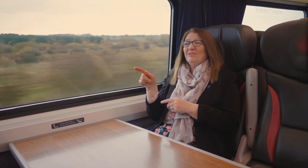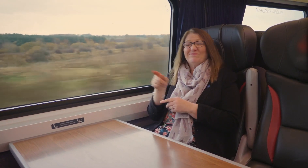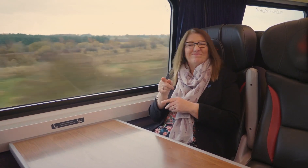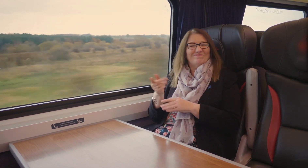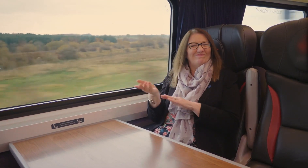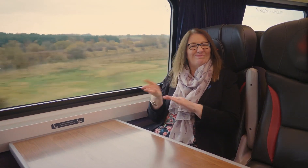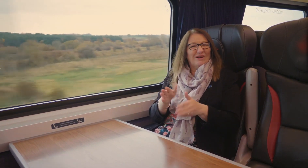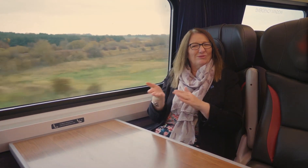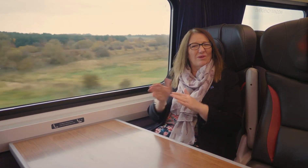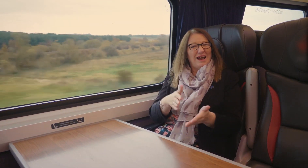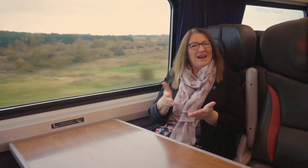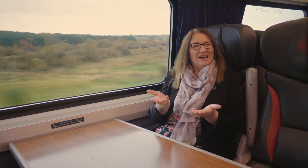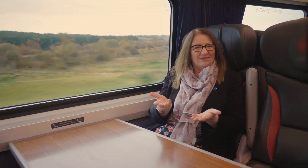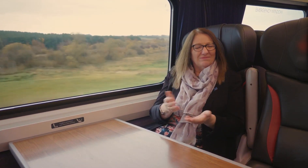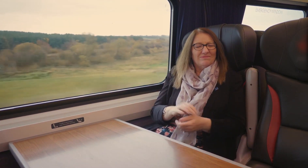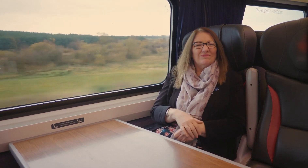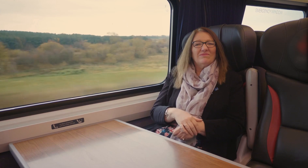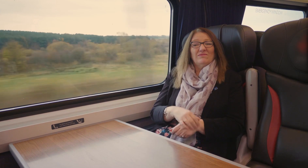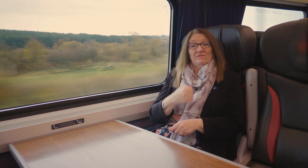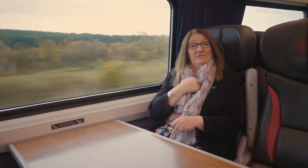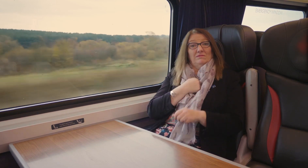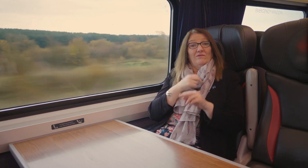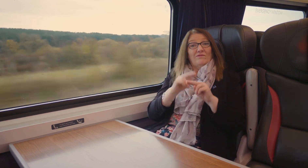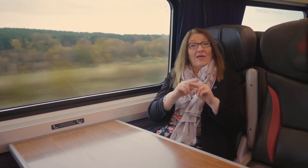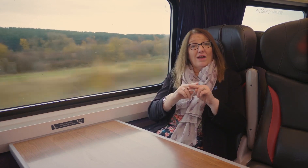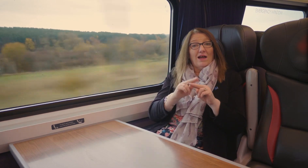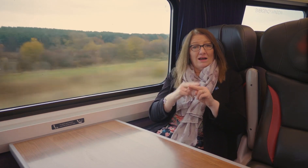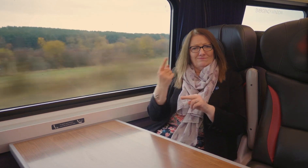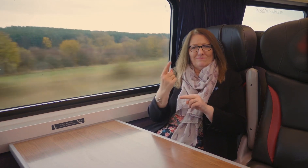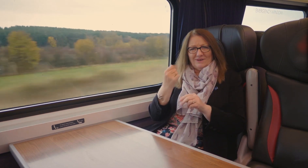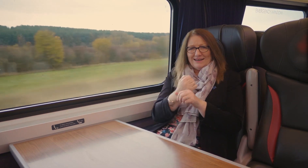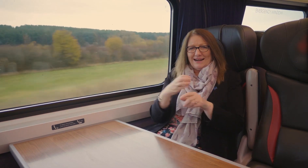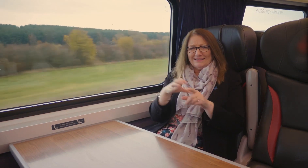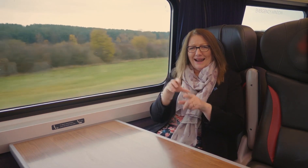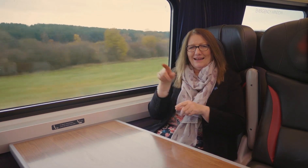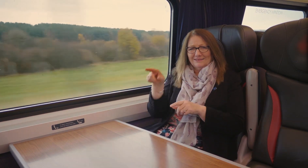But now, sadly, they've all passed away. My father was from Gateshead